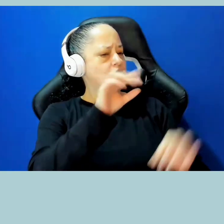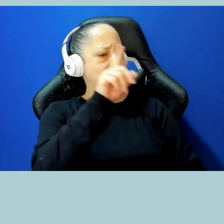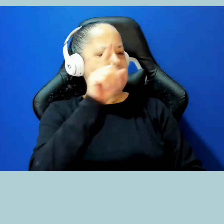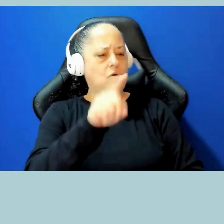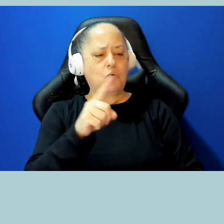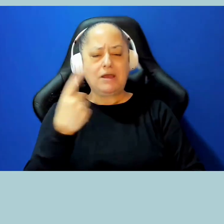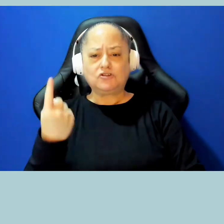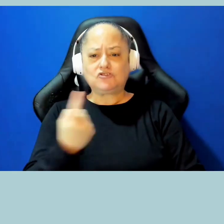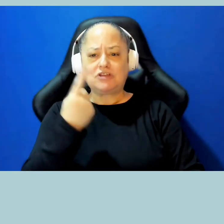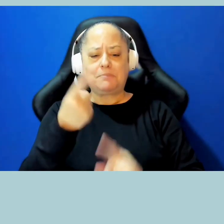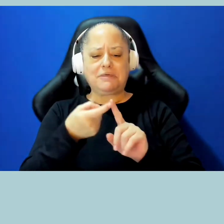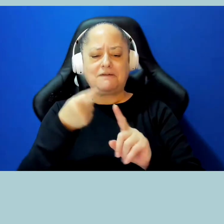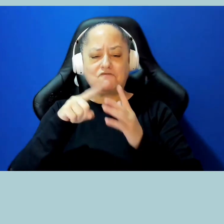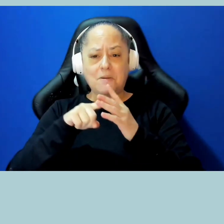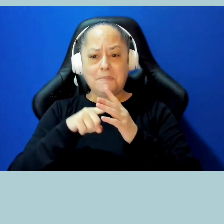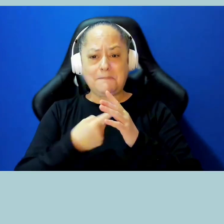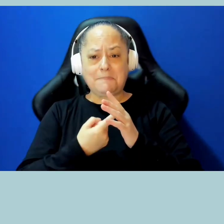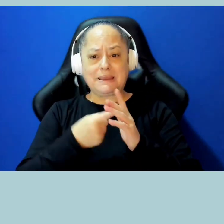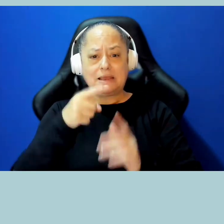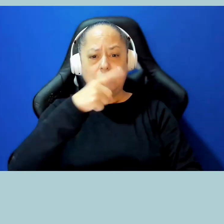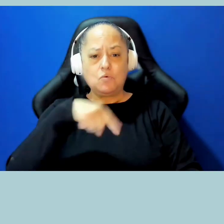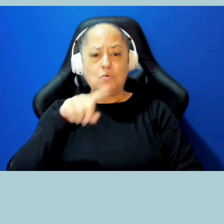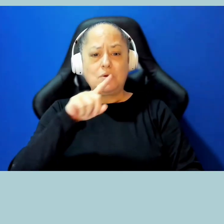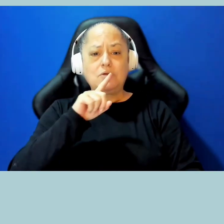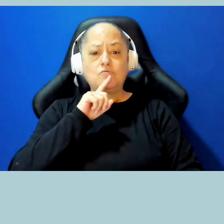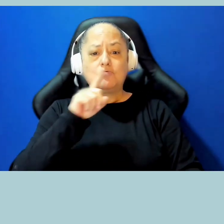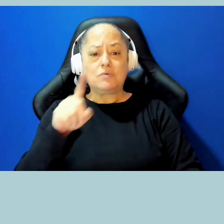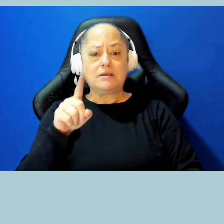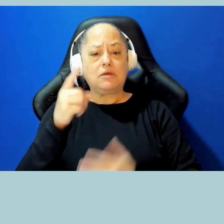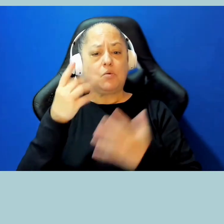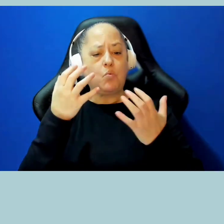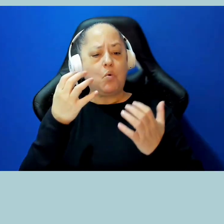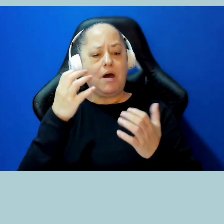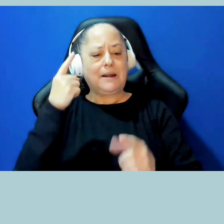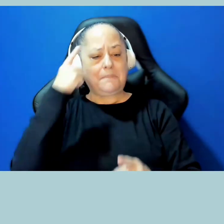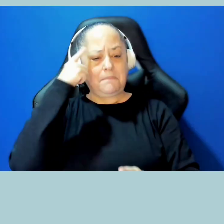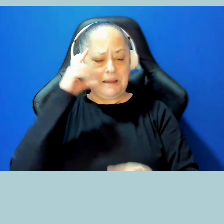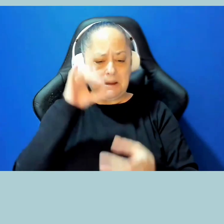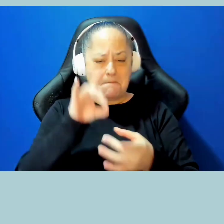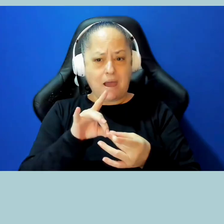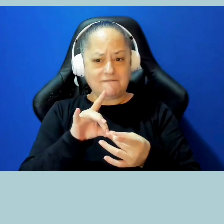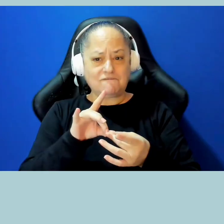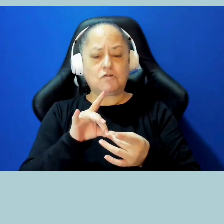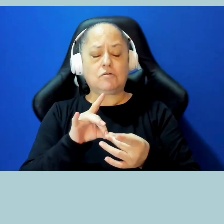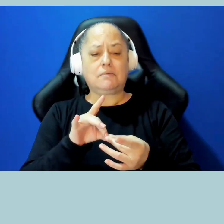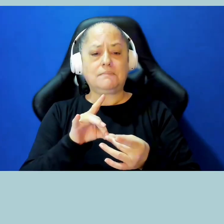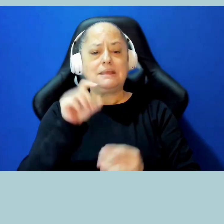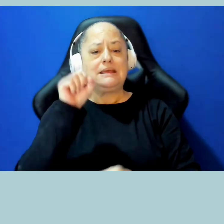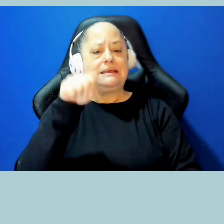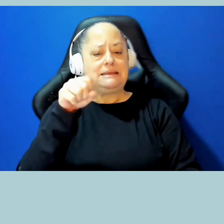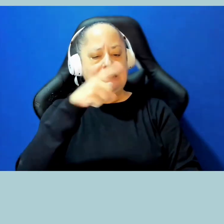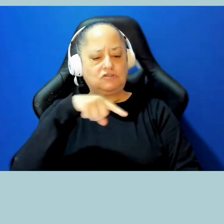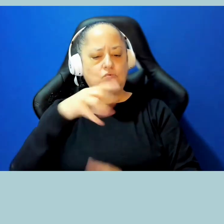from the beginning, we really wanted to be mindful of that. Yes, we can include certain organizations